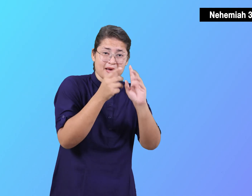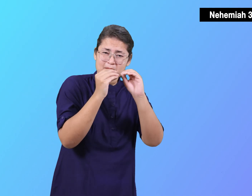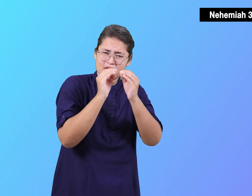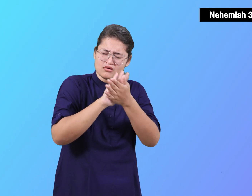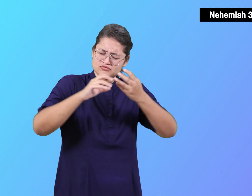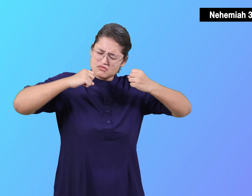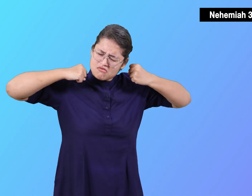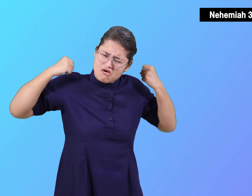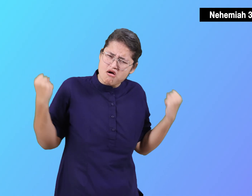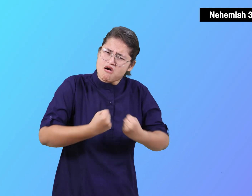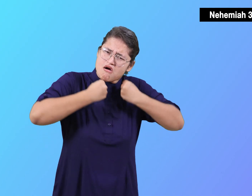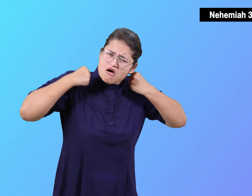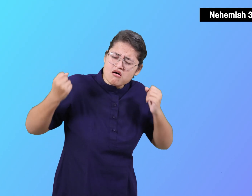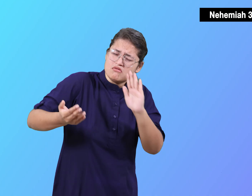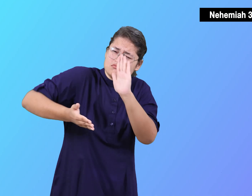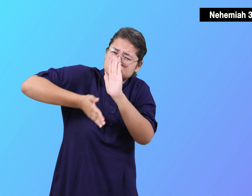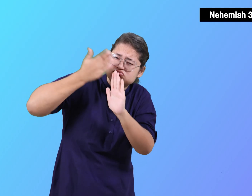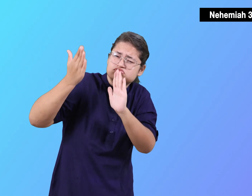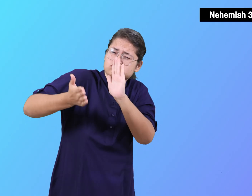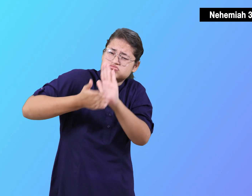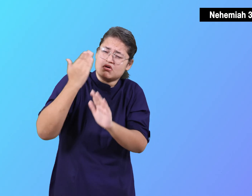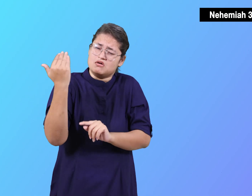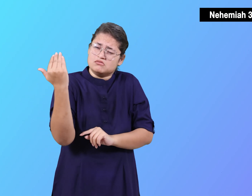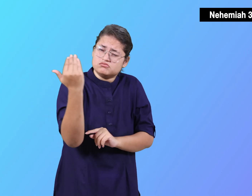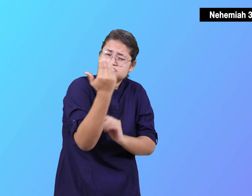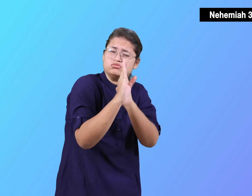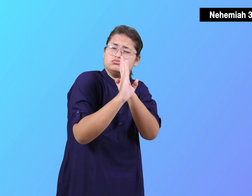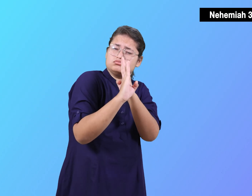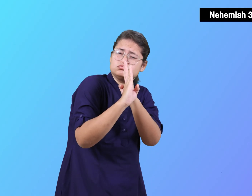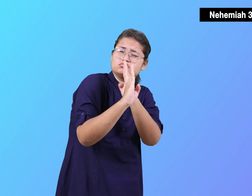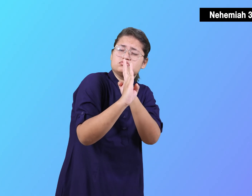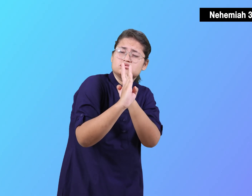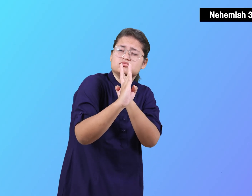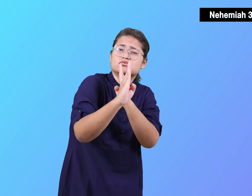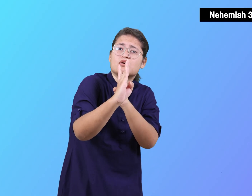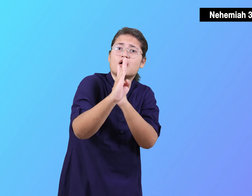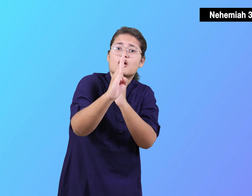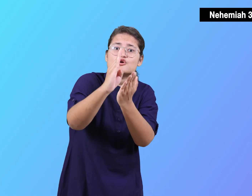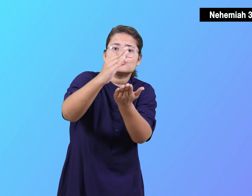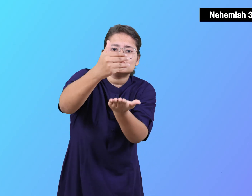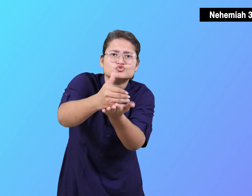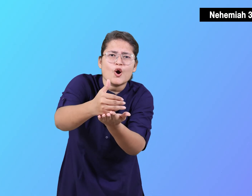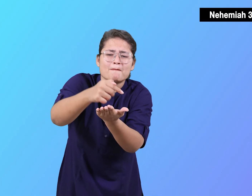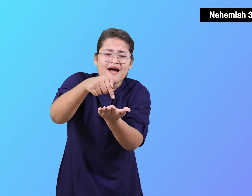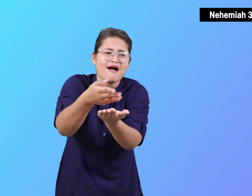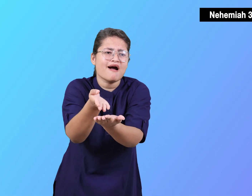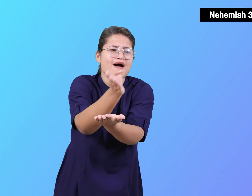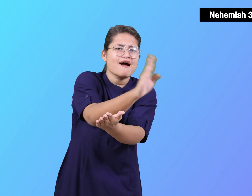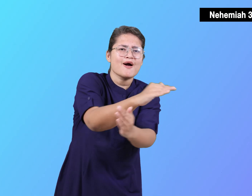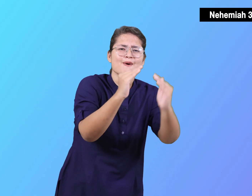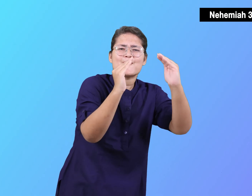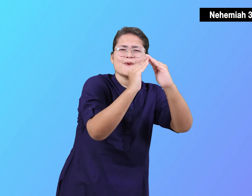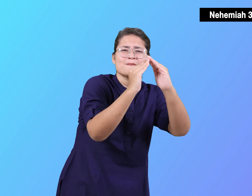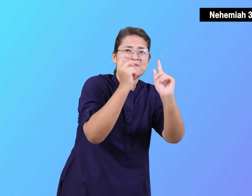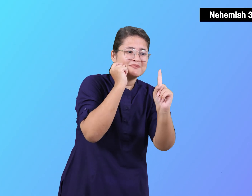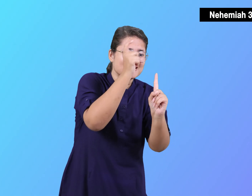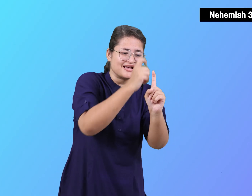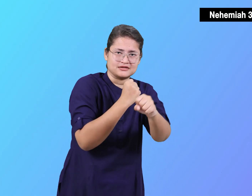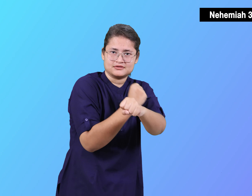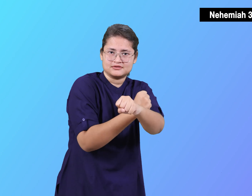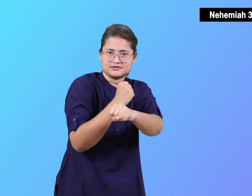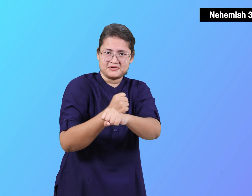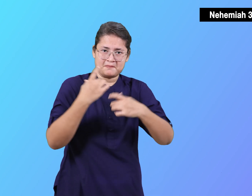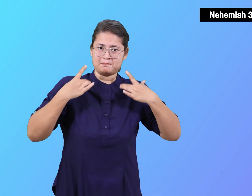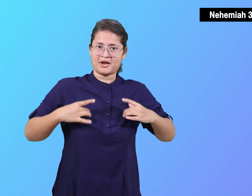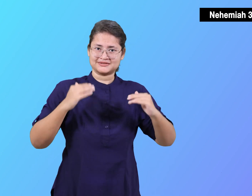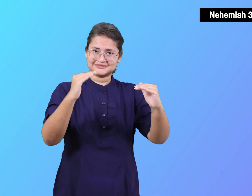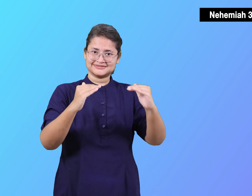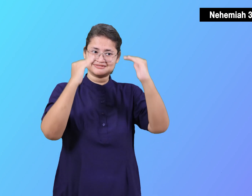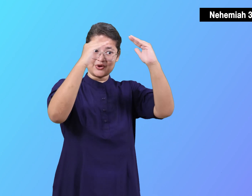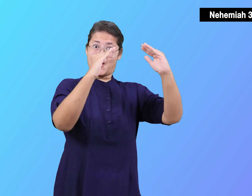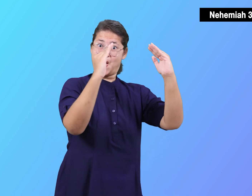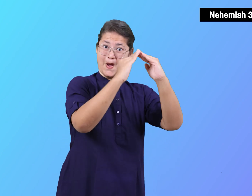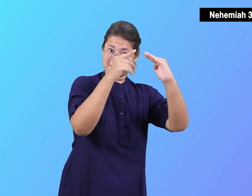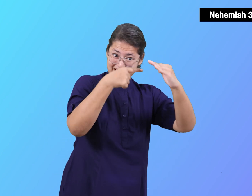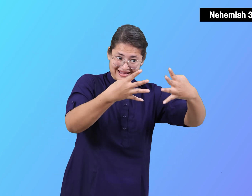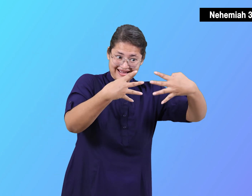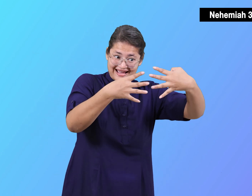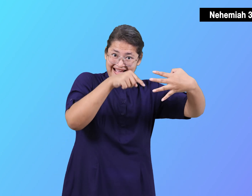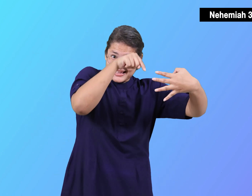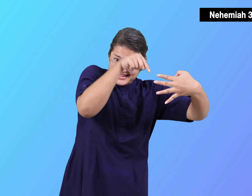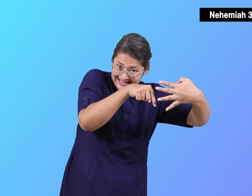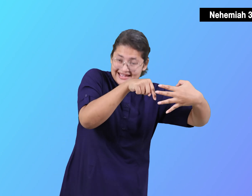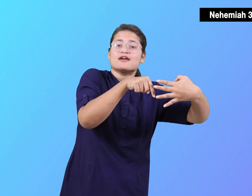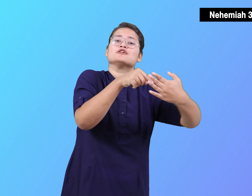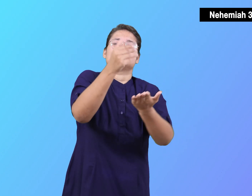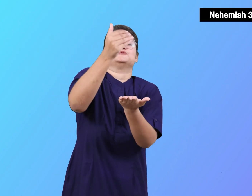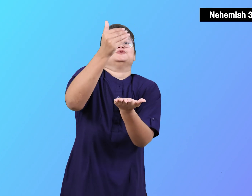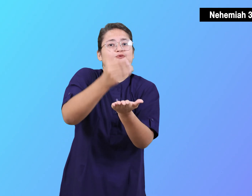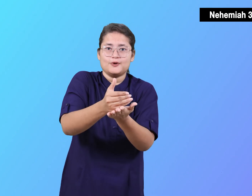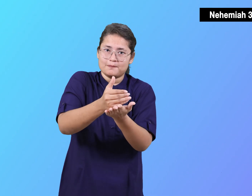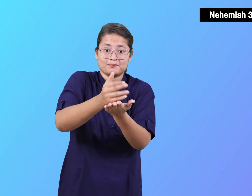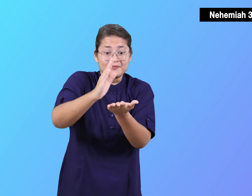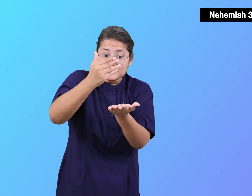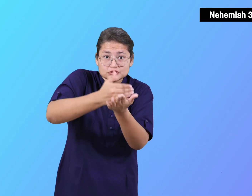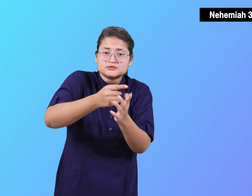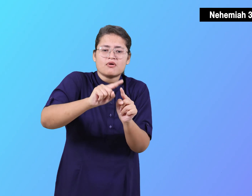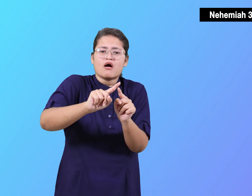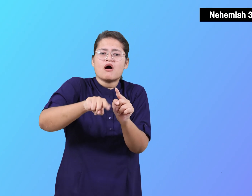Baruch worked very hard and repaired the section of wall from the corner to the entrance to the house of Eliashib the high priest.